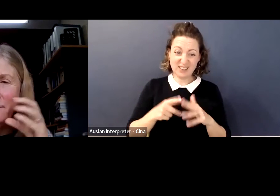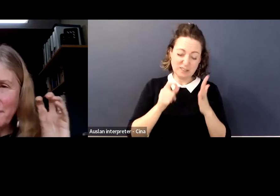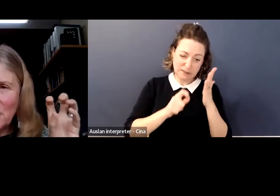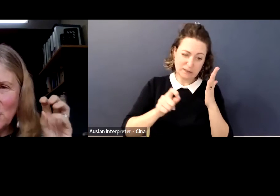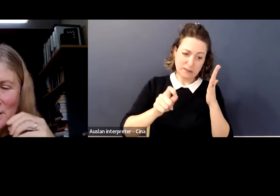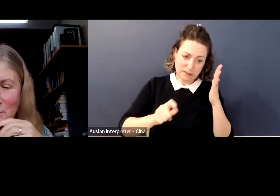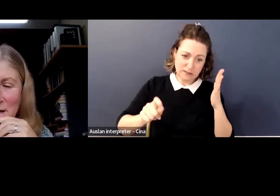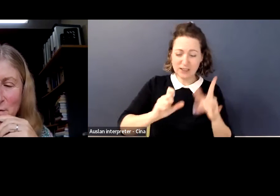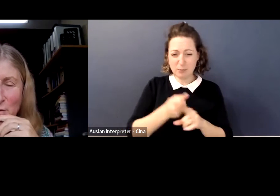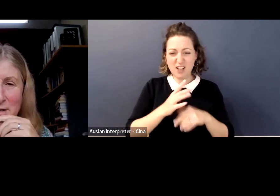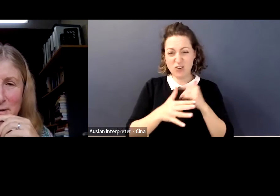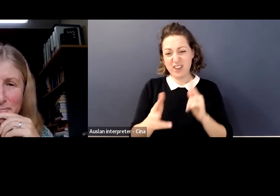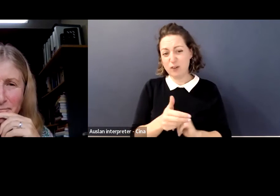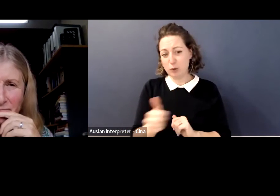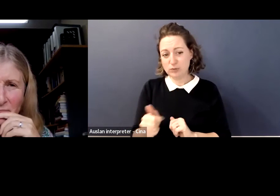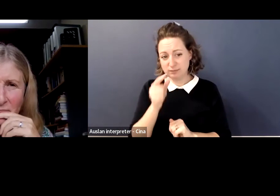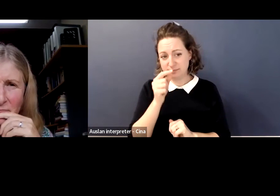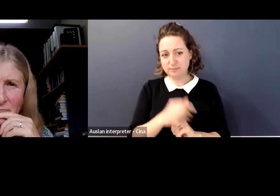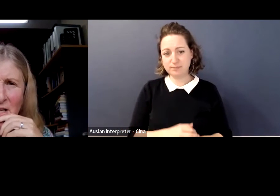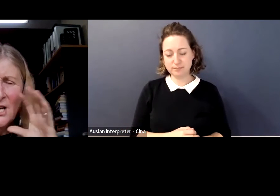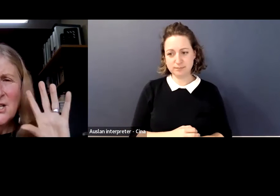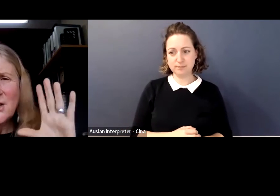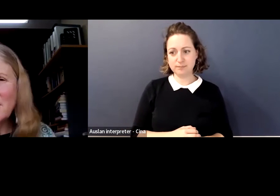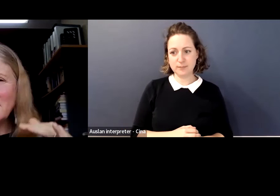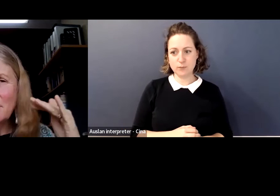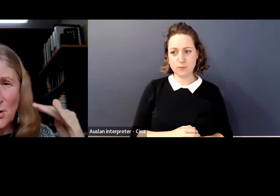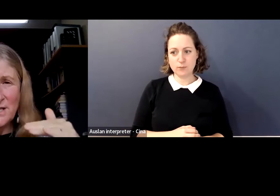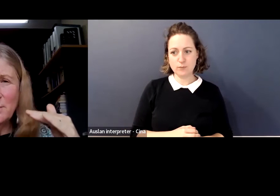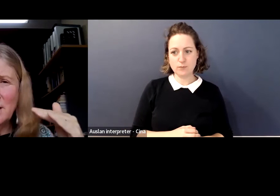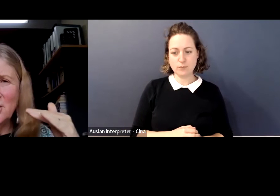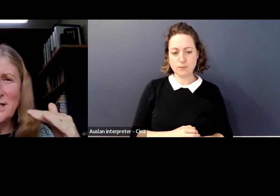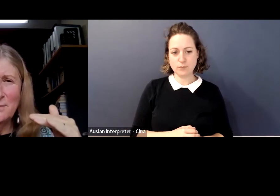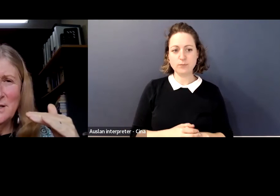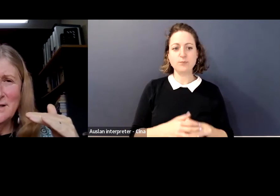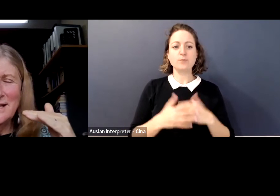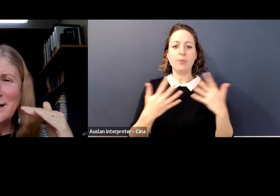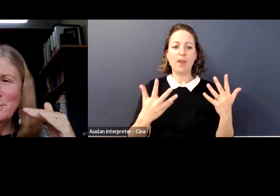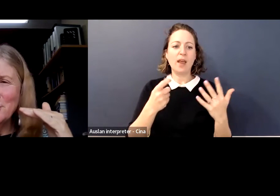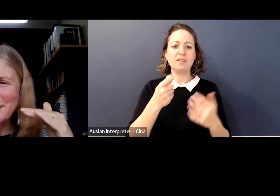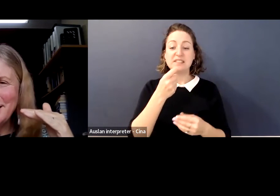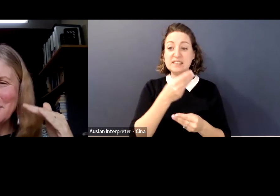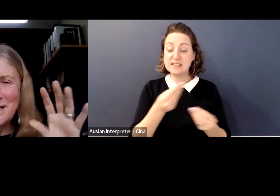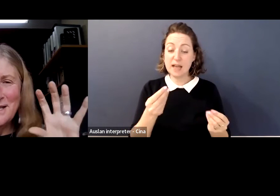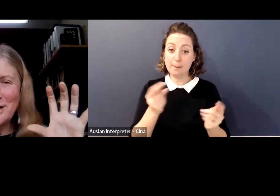the functional impact for writing. So there's some possible adjustments that are put here in